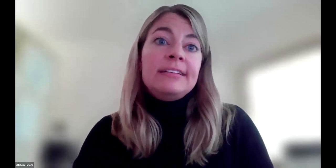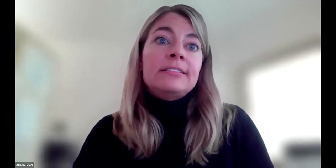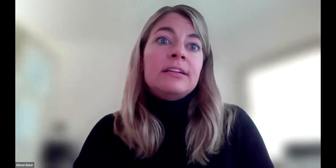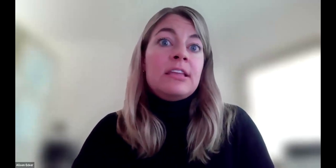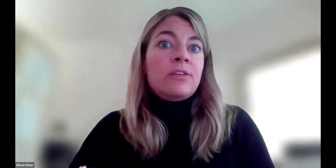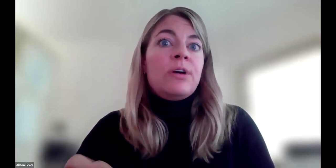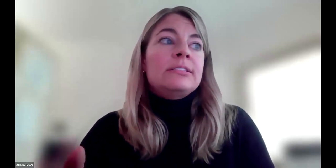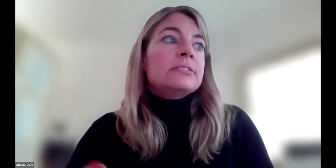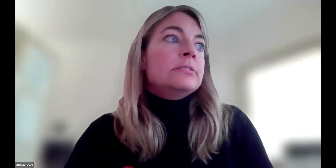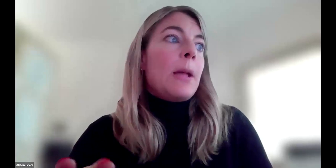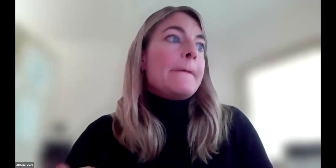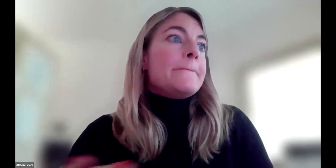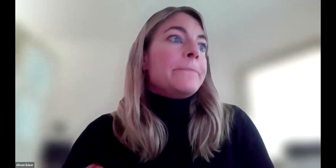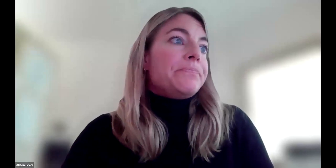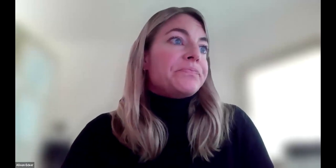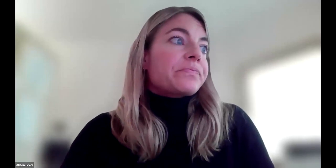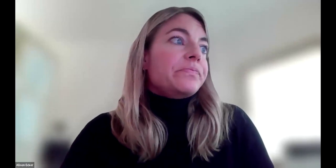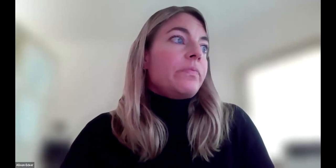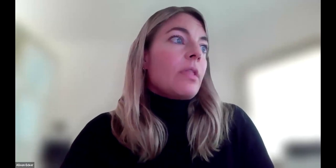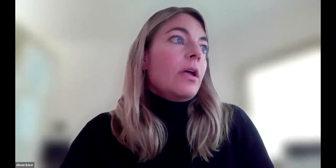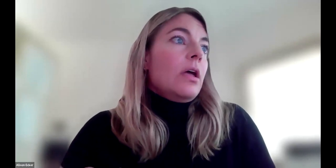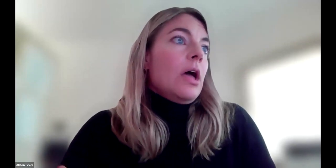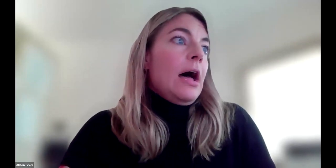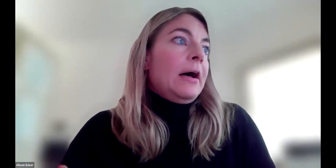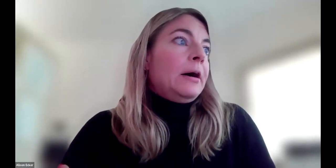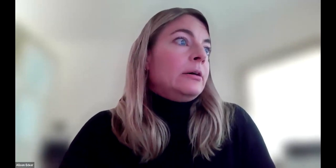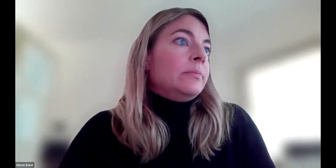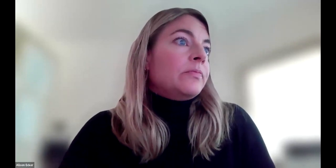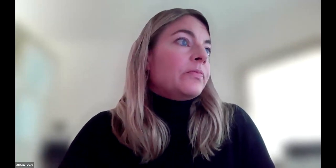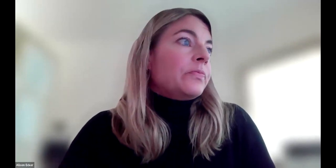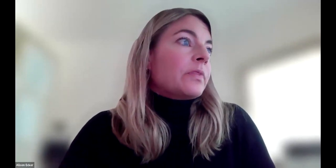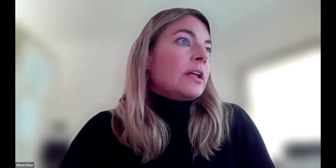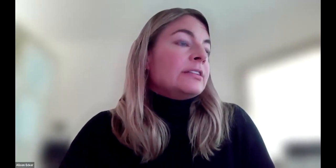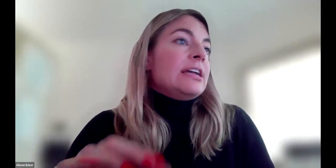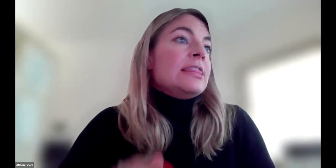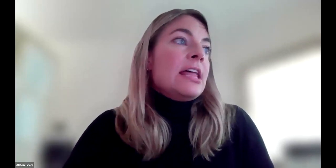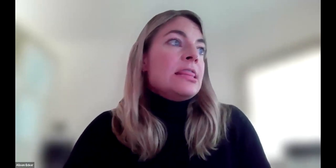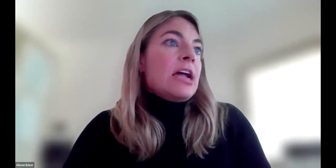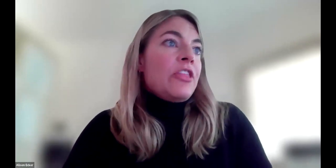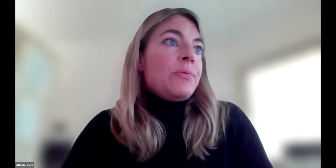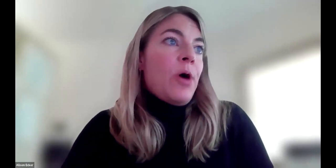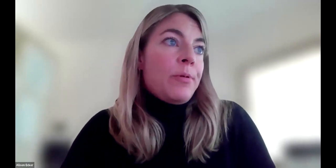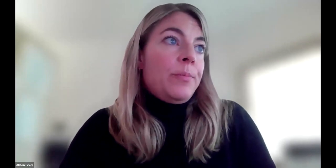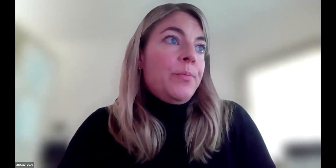U.S. Let's see. Then the other problem outside of the court system and actually I should